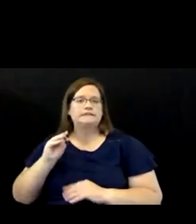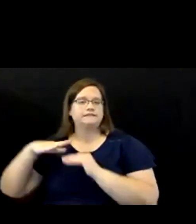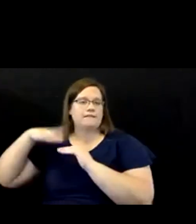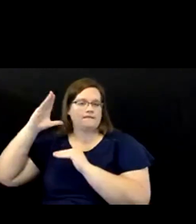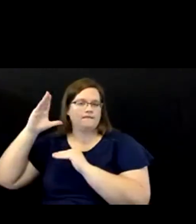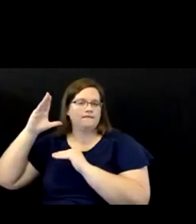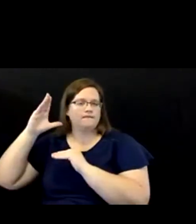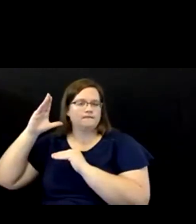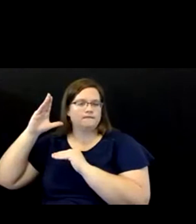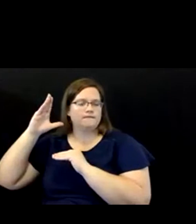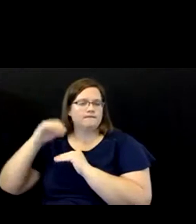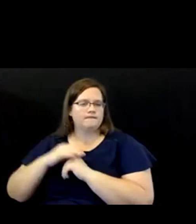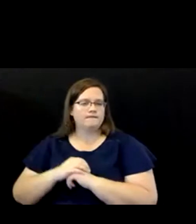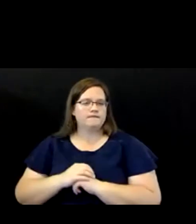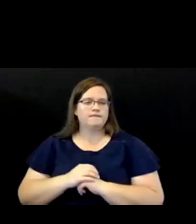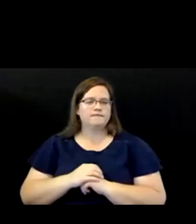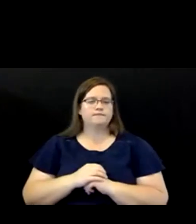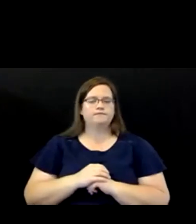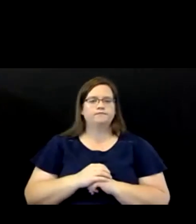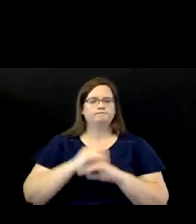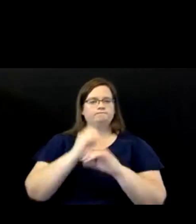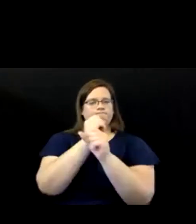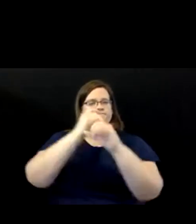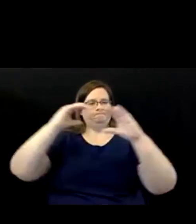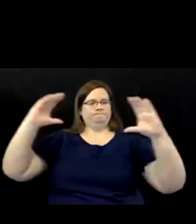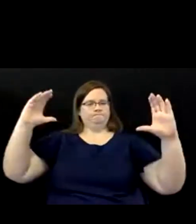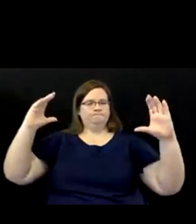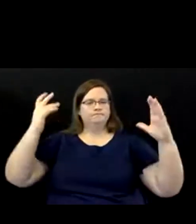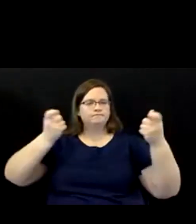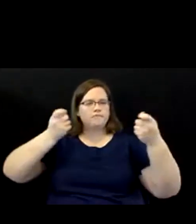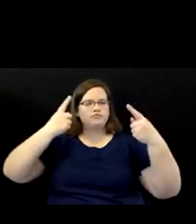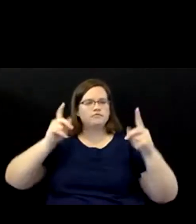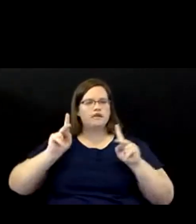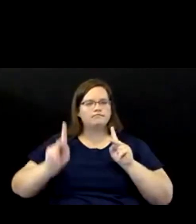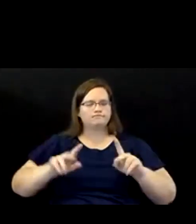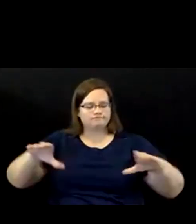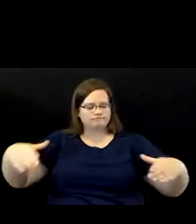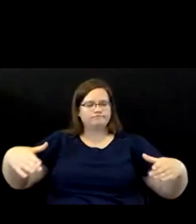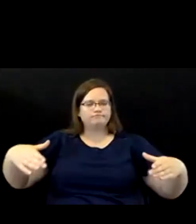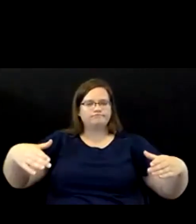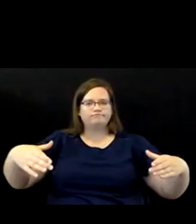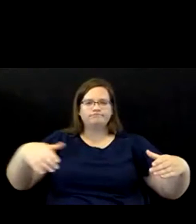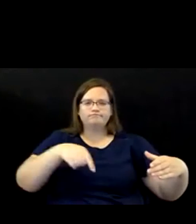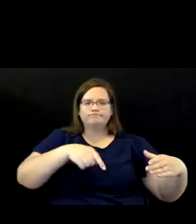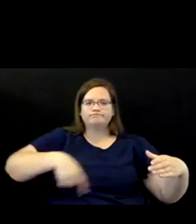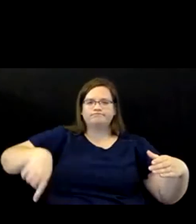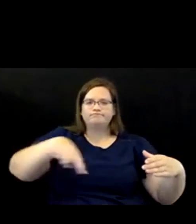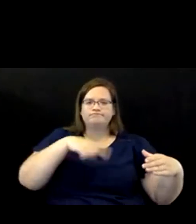a kind of view of what -- of how the population is built, the people receiving services.